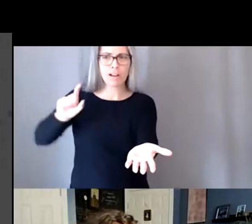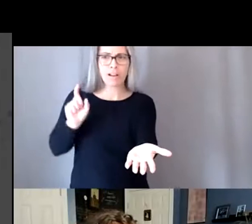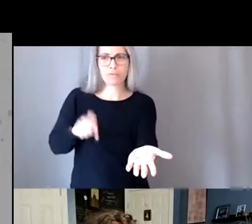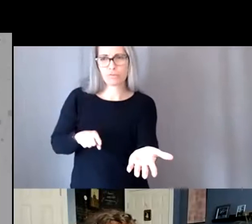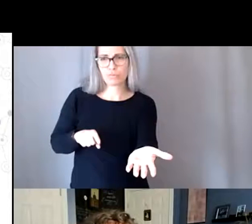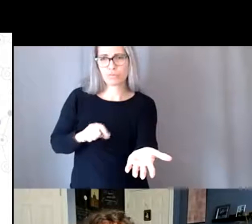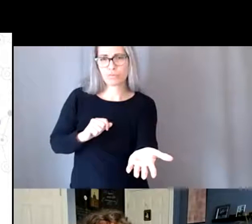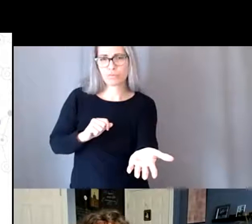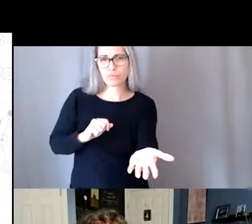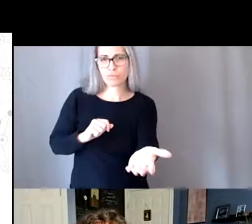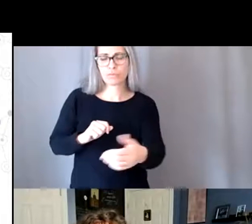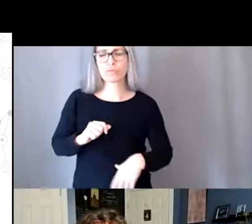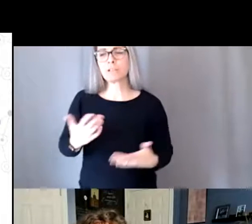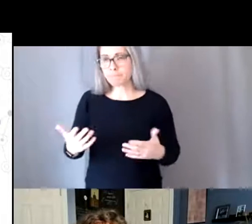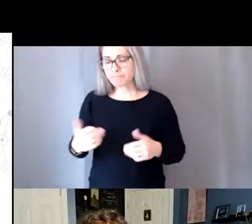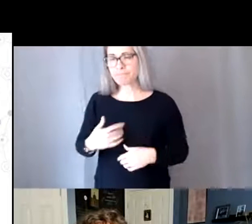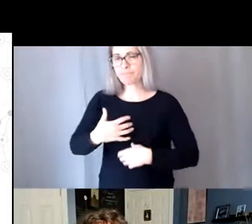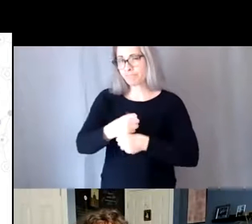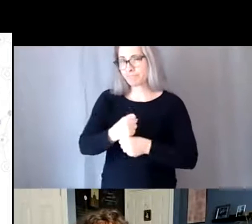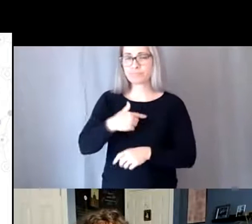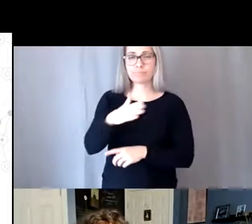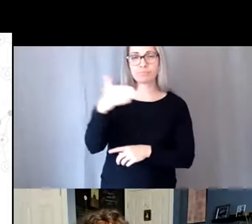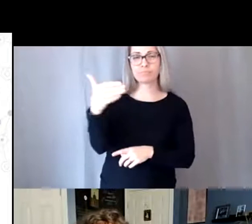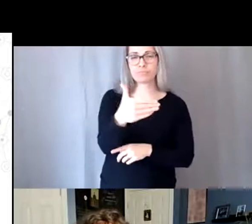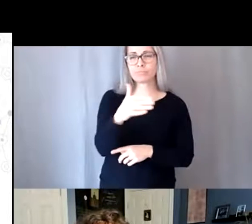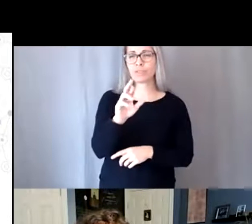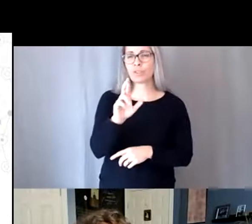switch to a references slide in case you want to see where some of these have come from